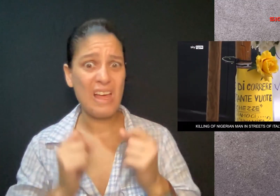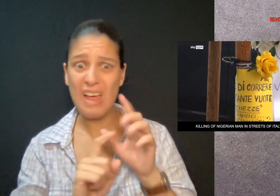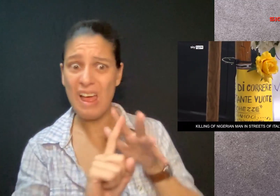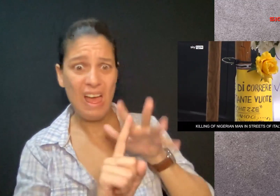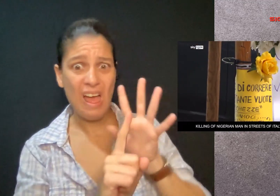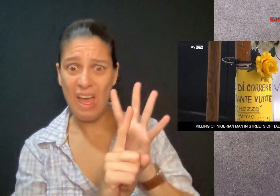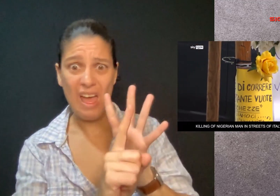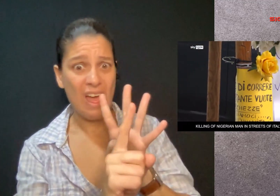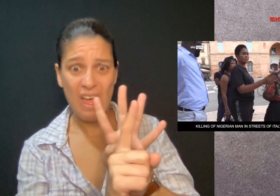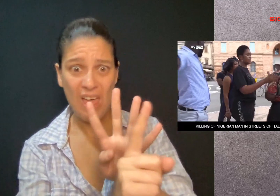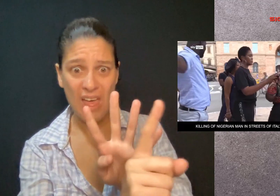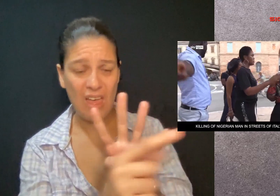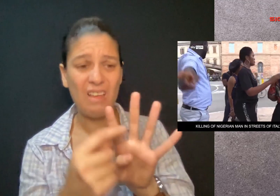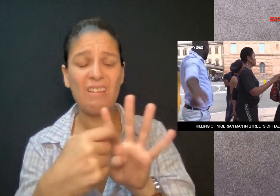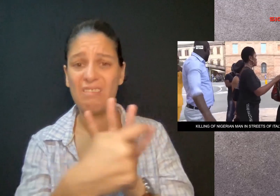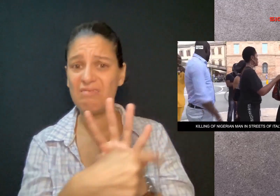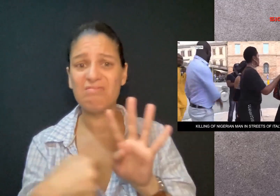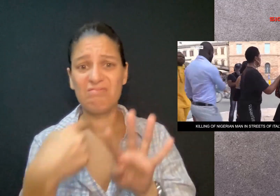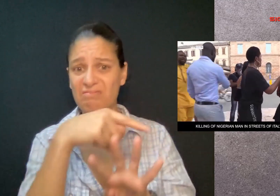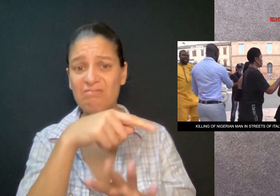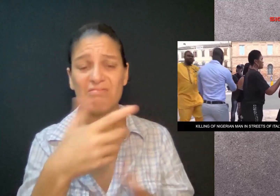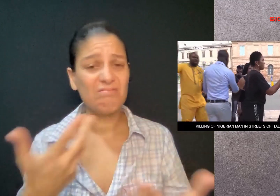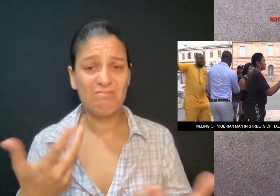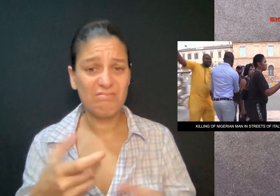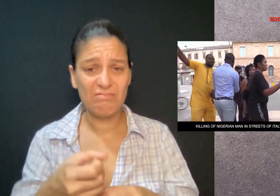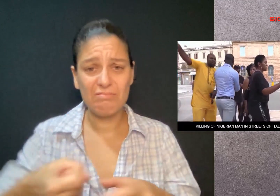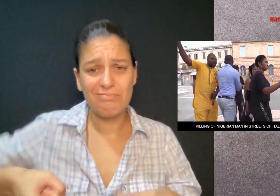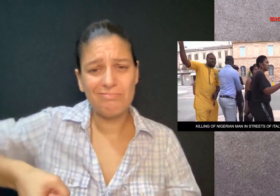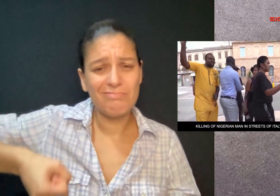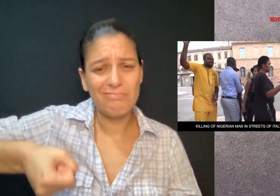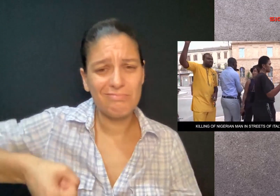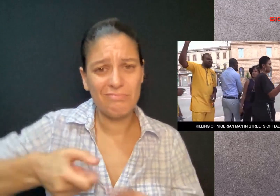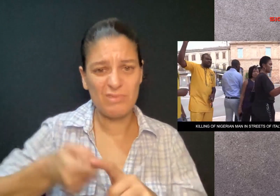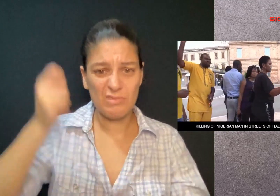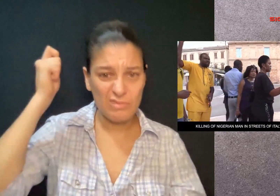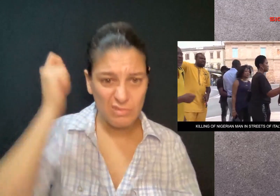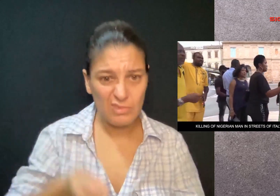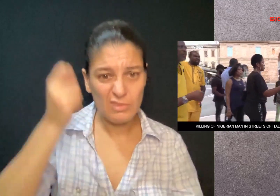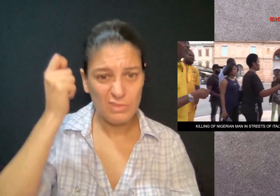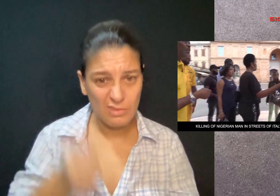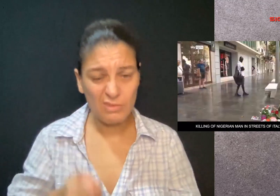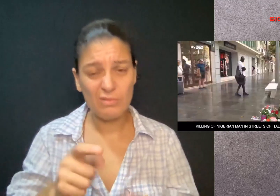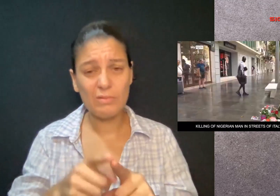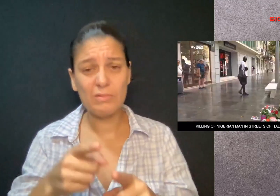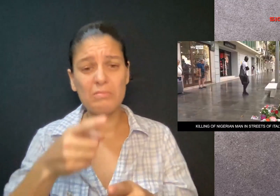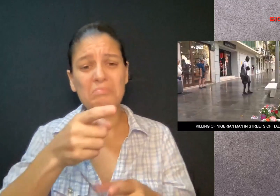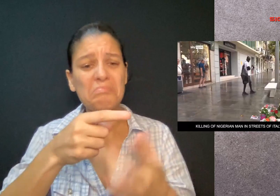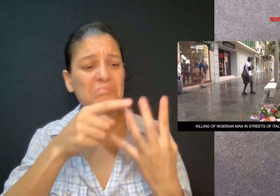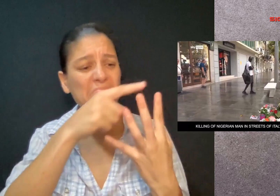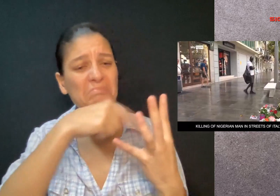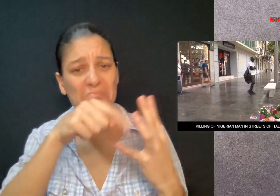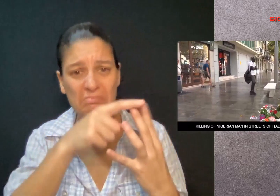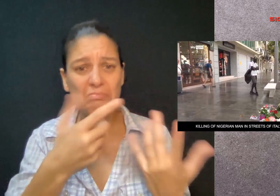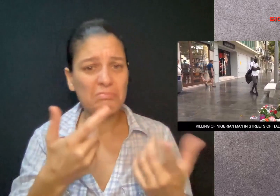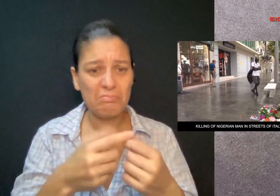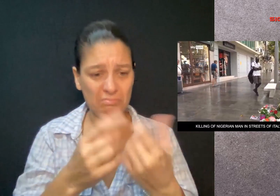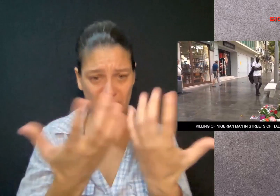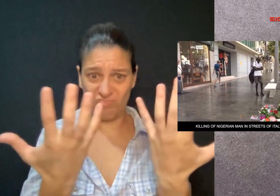police say the 39-year-old man was chased by attackers hit with a crutch then beaten